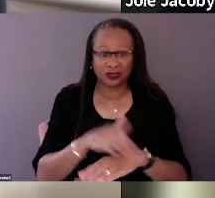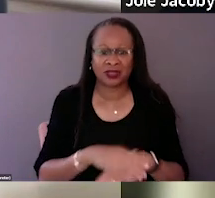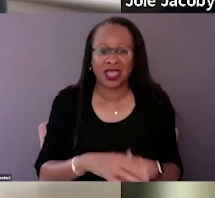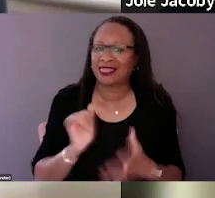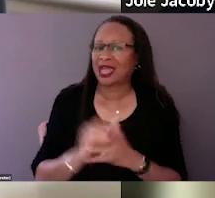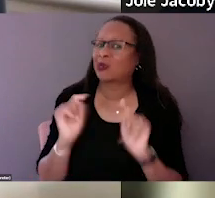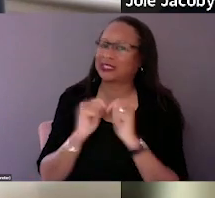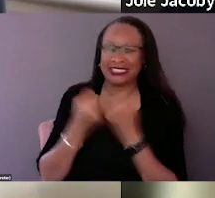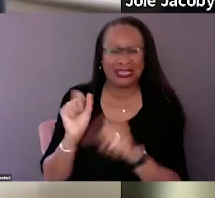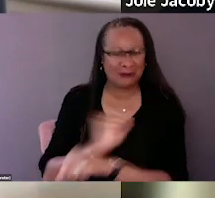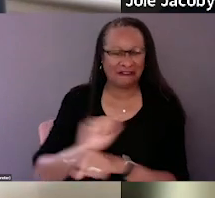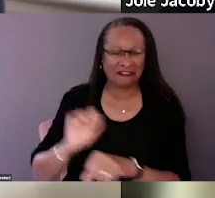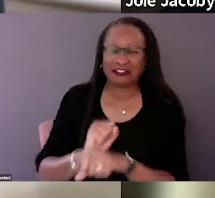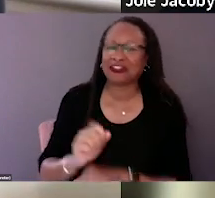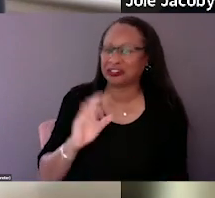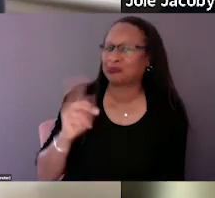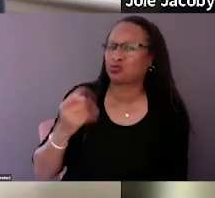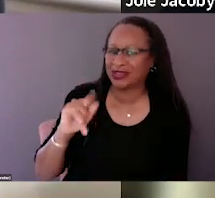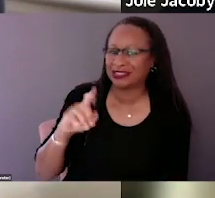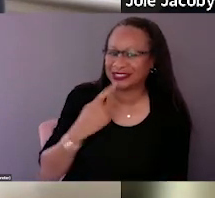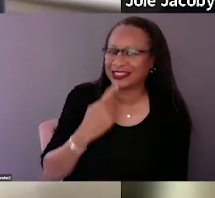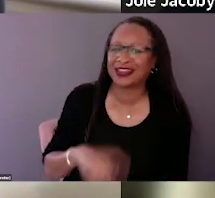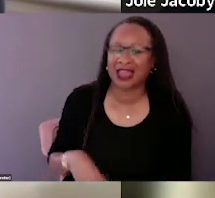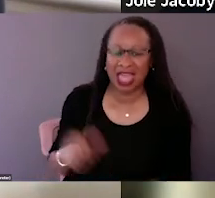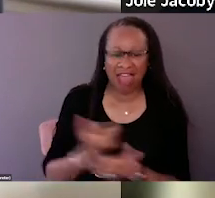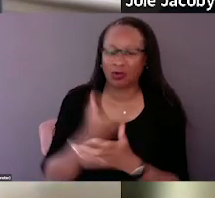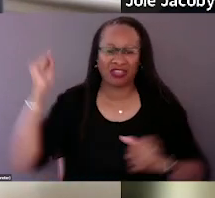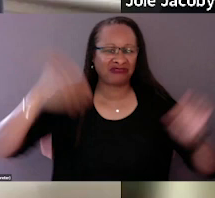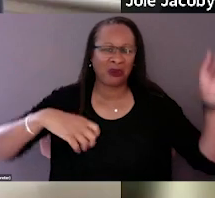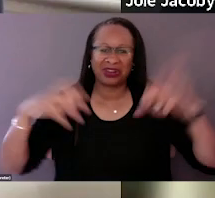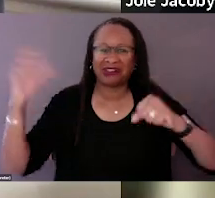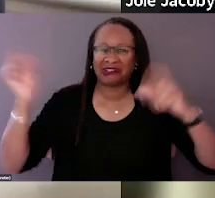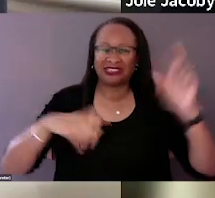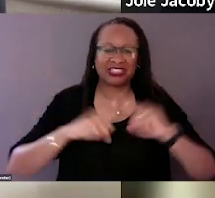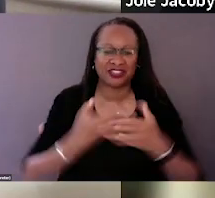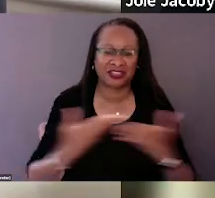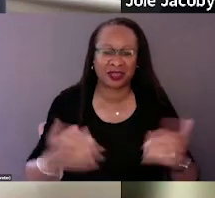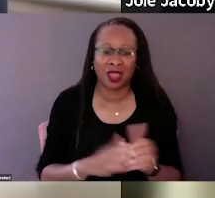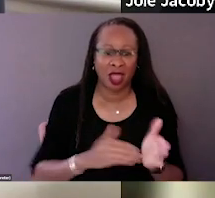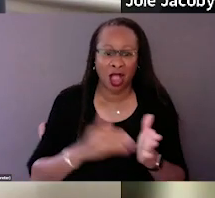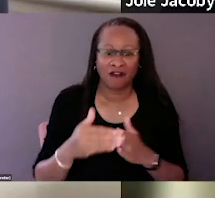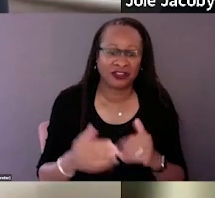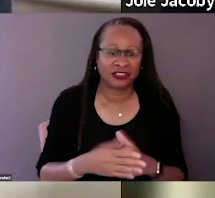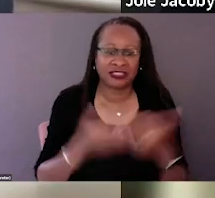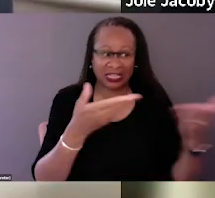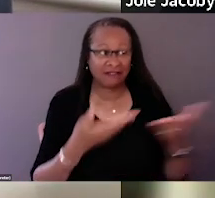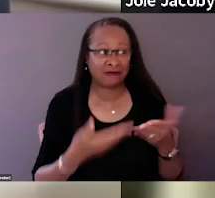That was really everybody throwing things in the hat. Really, a lot of times, they'd give me like three choices,